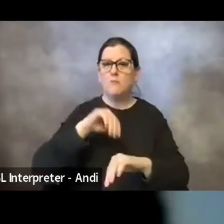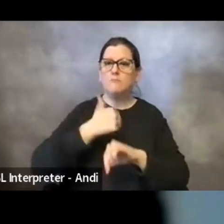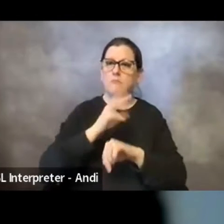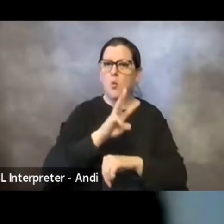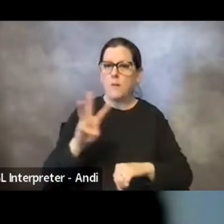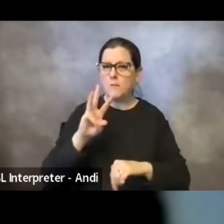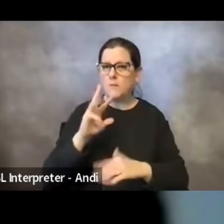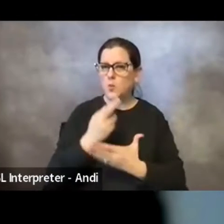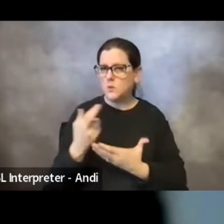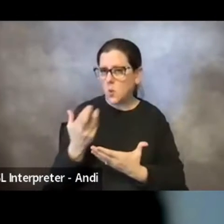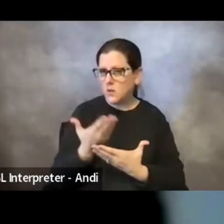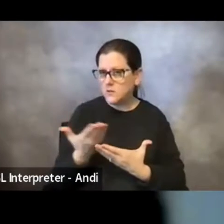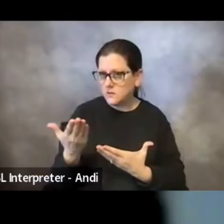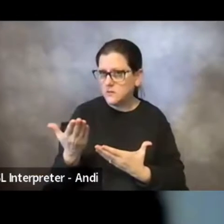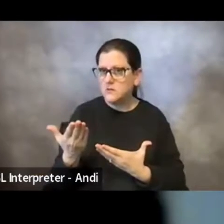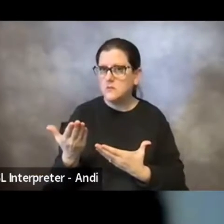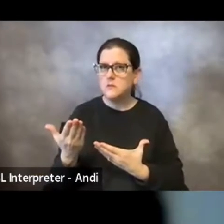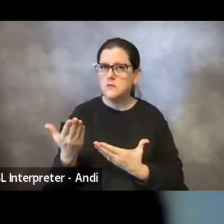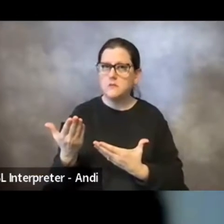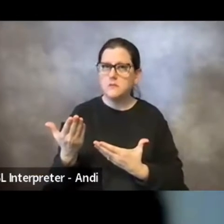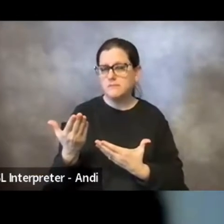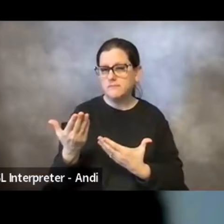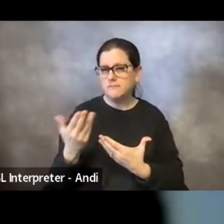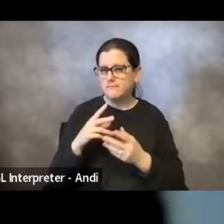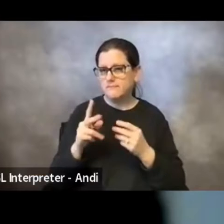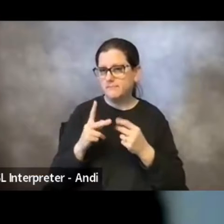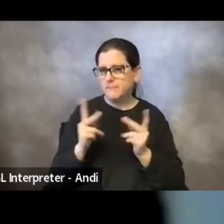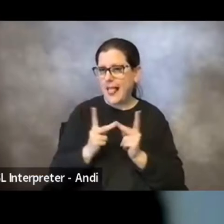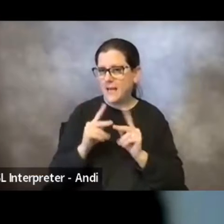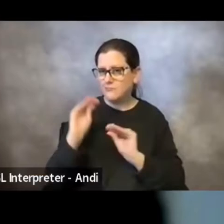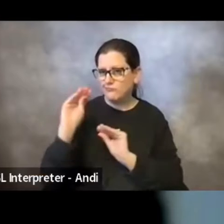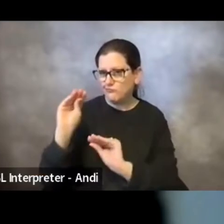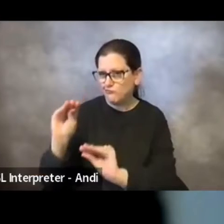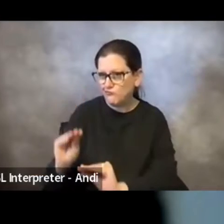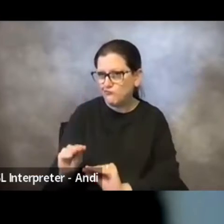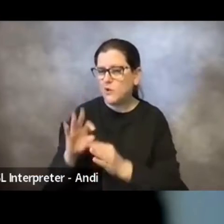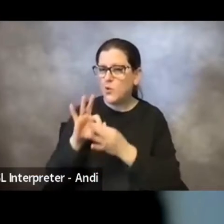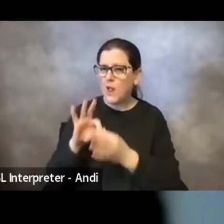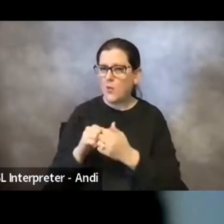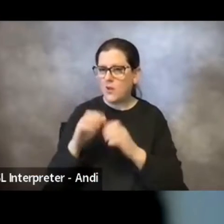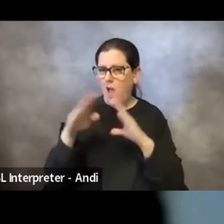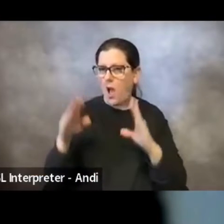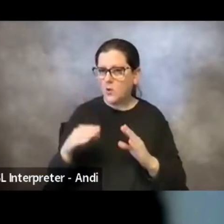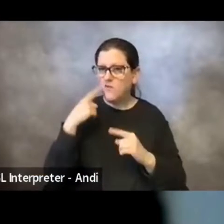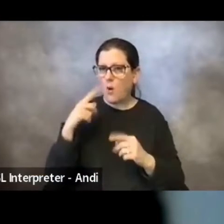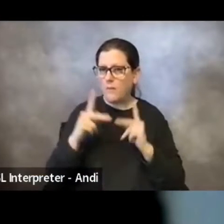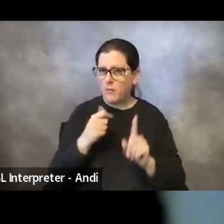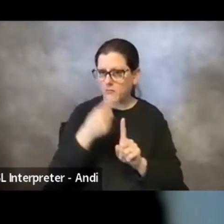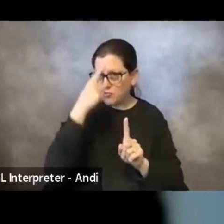kind of, I guess, repository for information related to housing and brain injury. So I'm hopeful